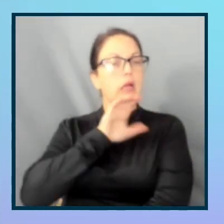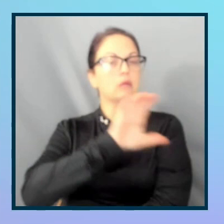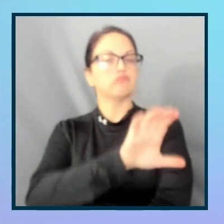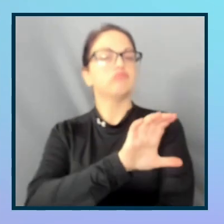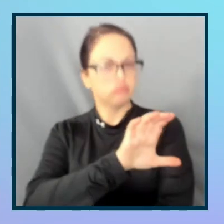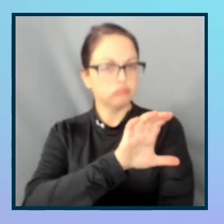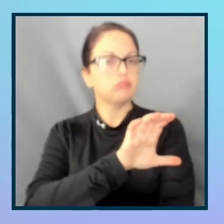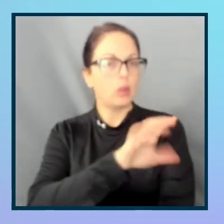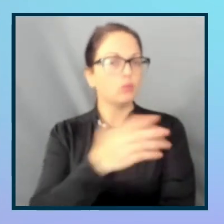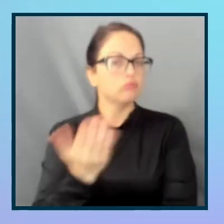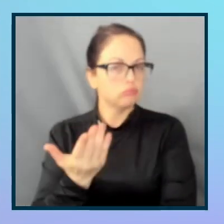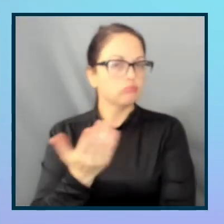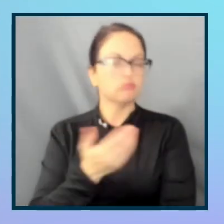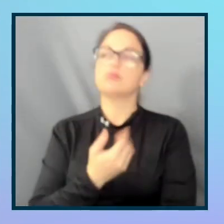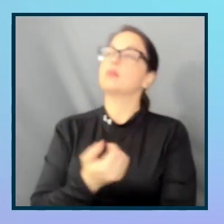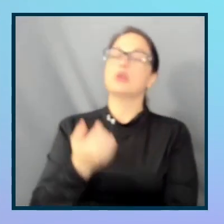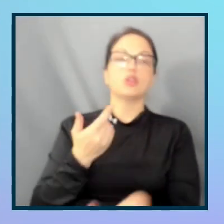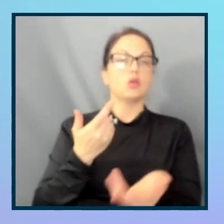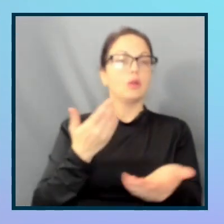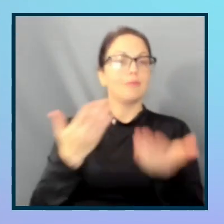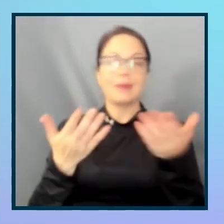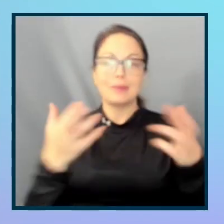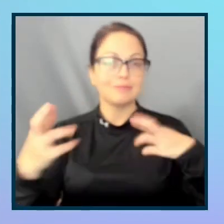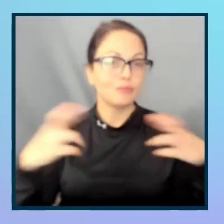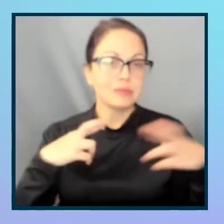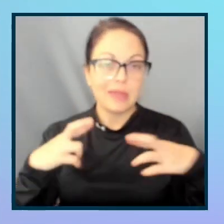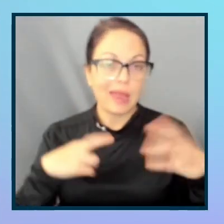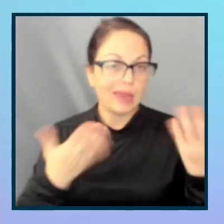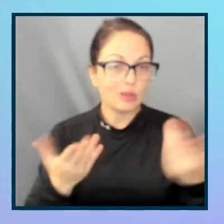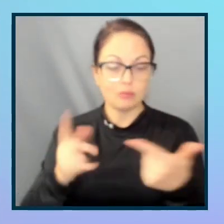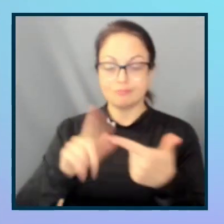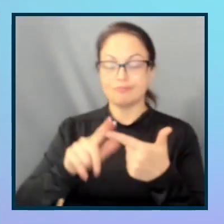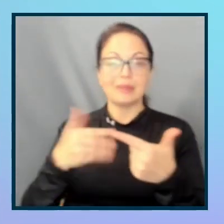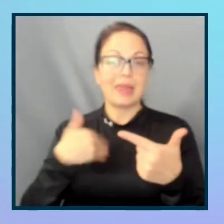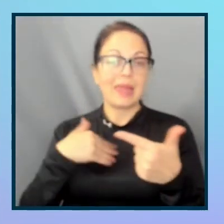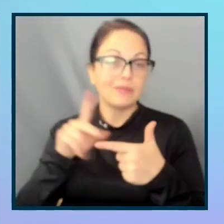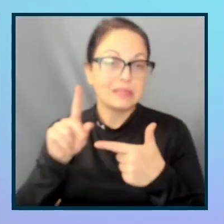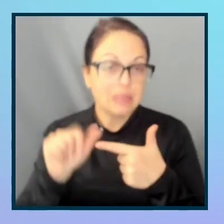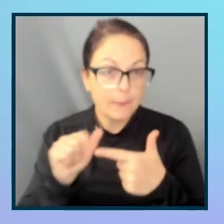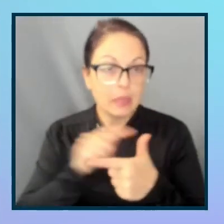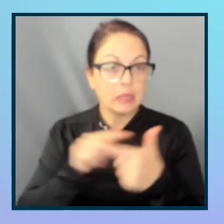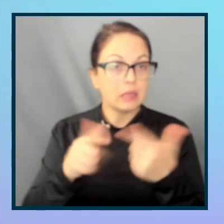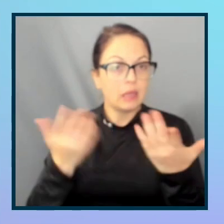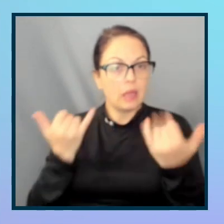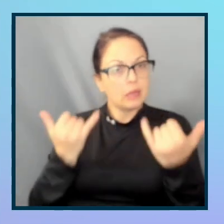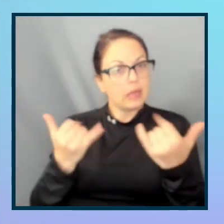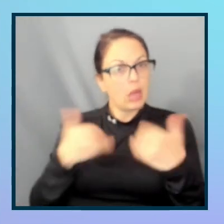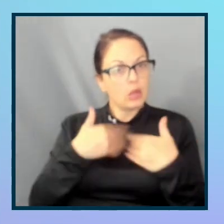they're retired, they have a disability, and now they've got a really good remote workplace,